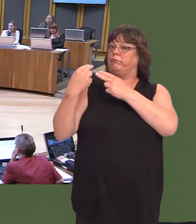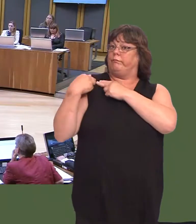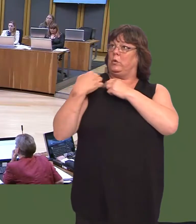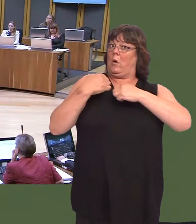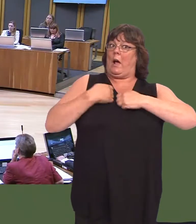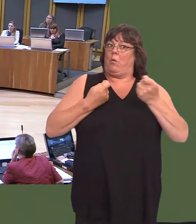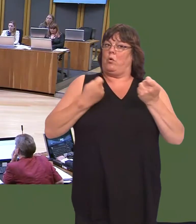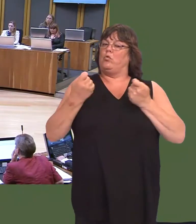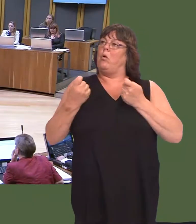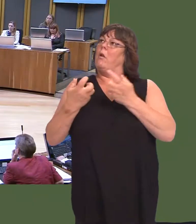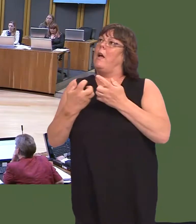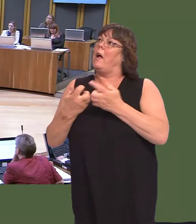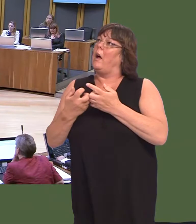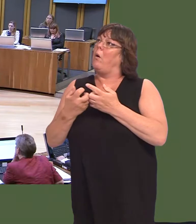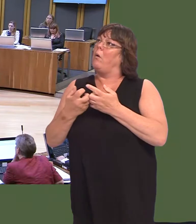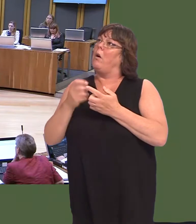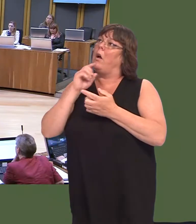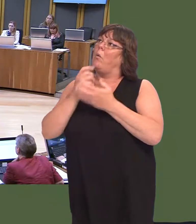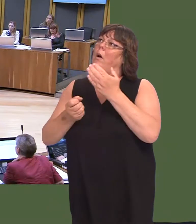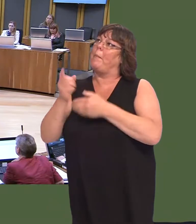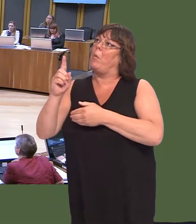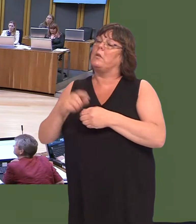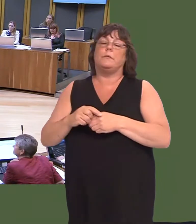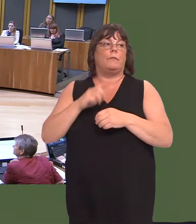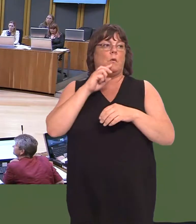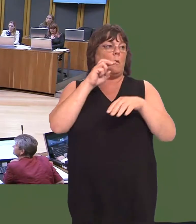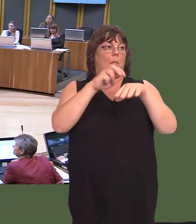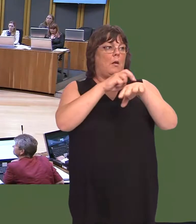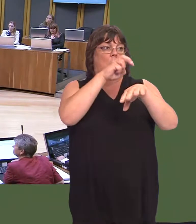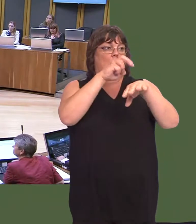Carwyn Jones: The First Minister of Northern Ireland isnít in place, at the momentóhopefully